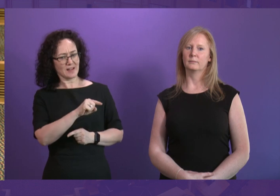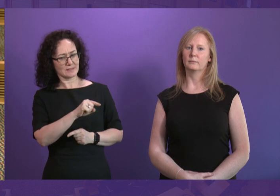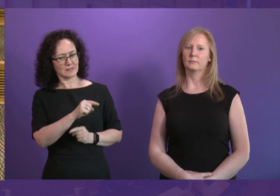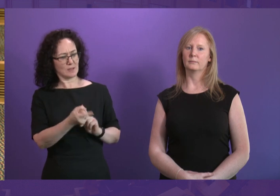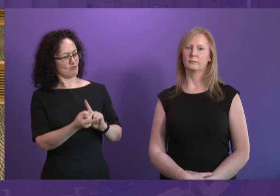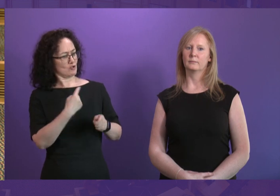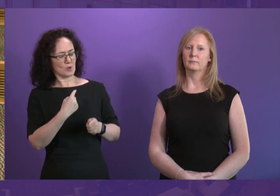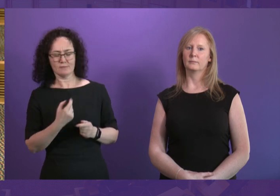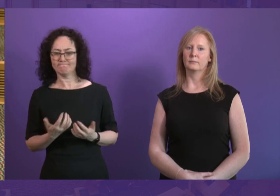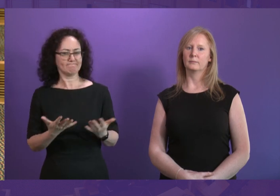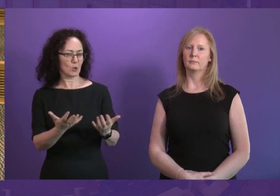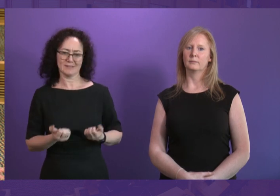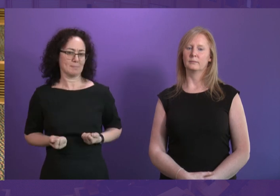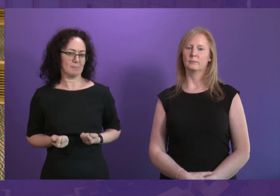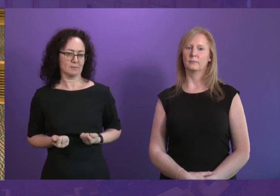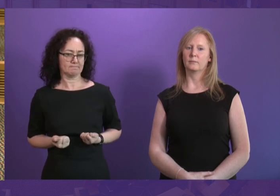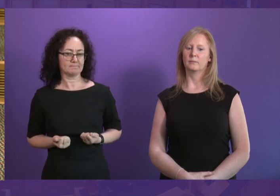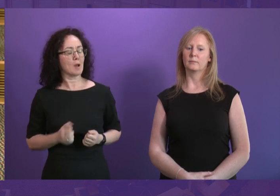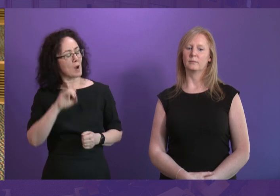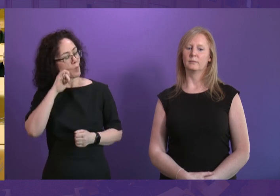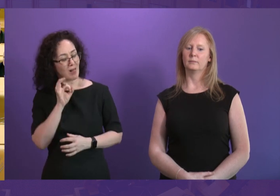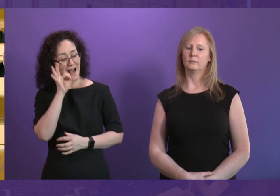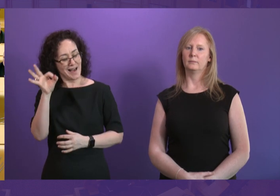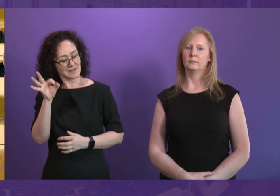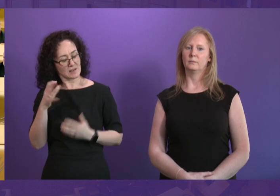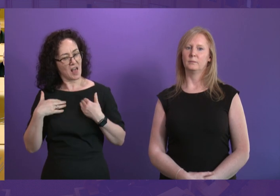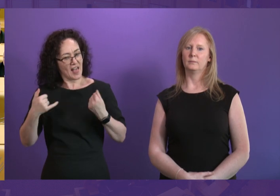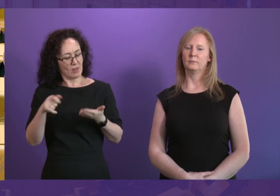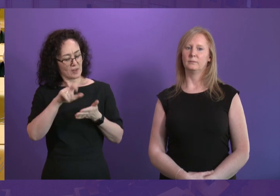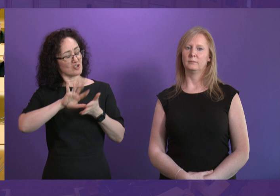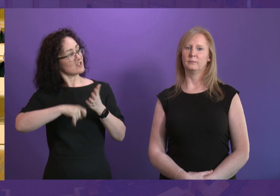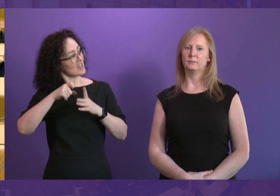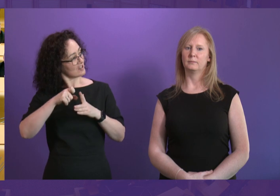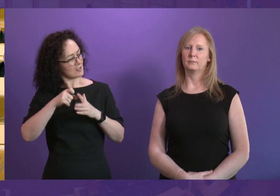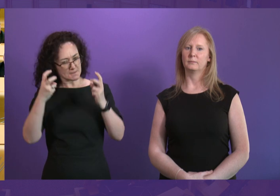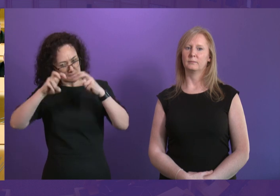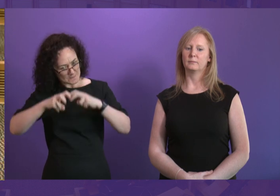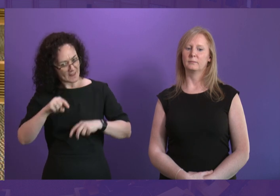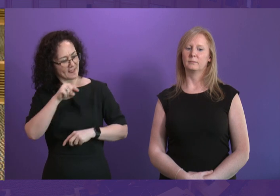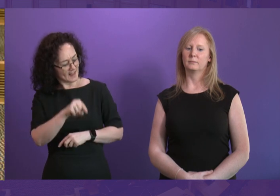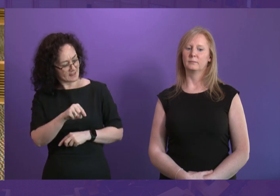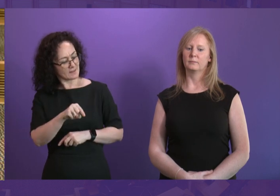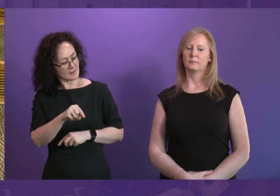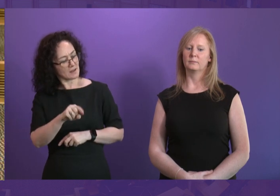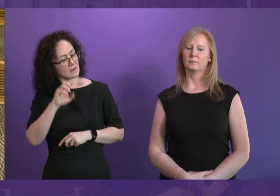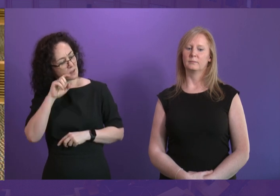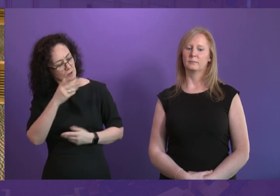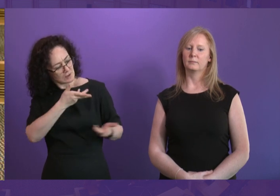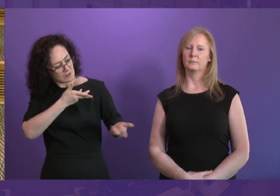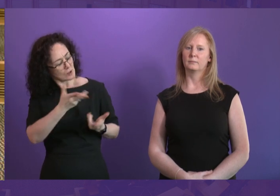to be acceptable. However, I will ask the Cabinet Secretary for Health and Sport to look into the circumstances, discuss them with the Scottish Ambulance Service, and write